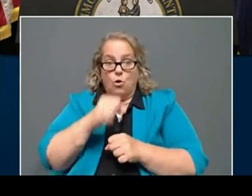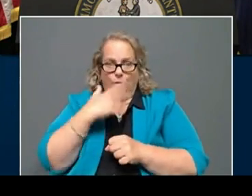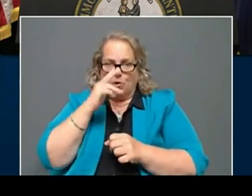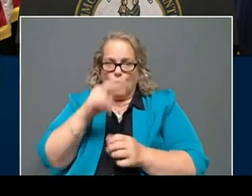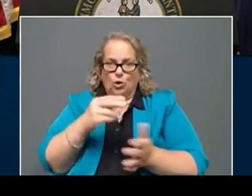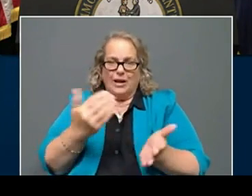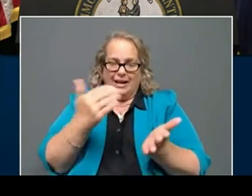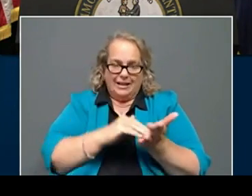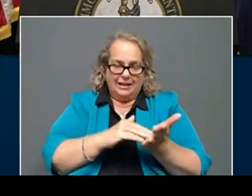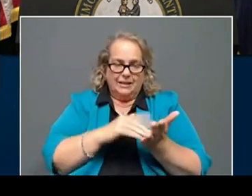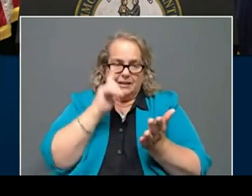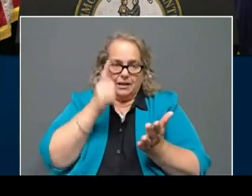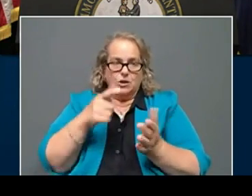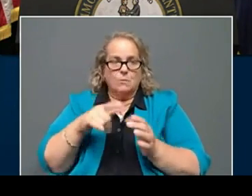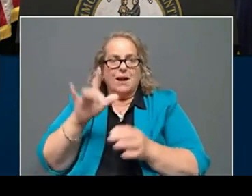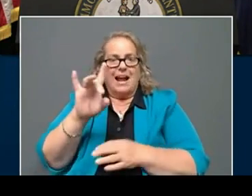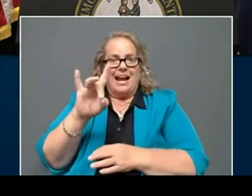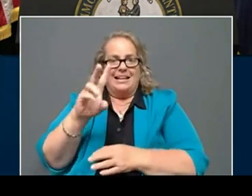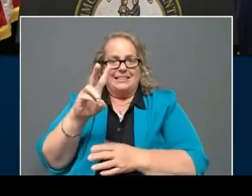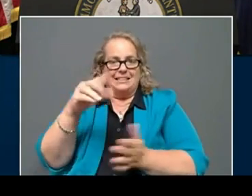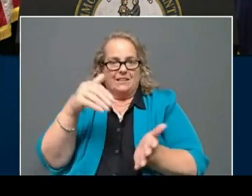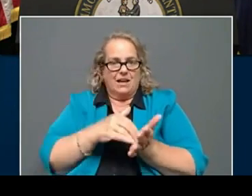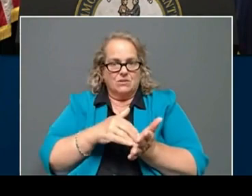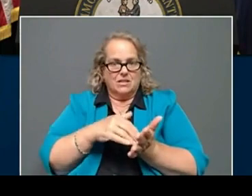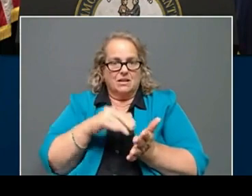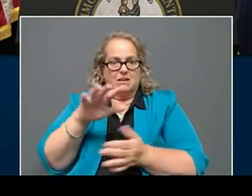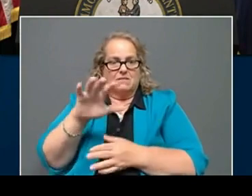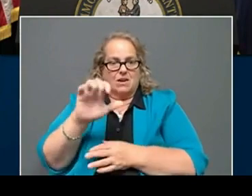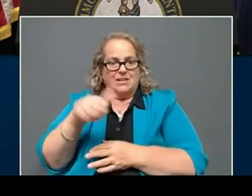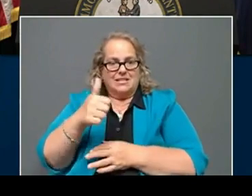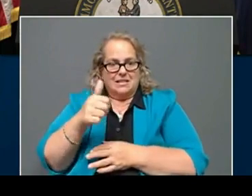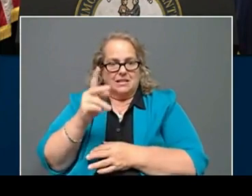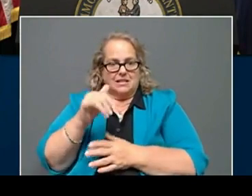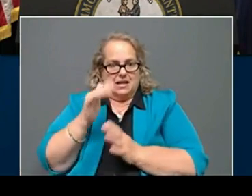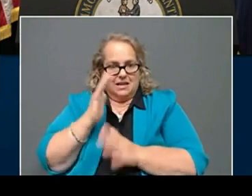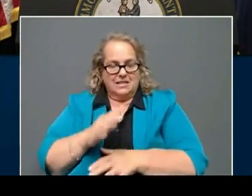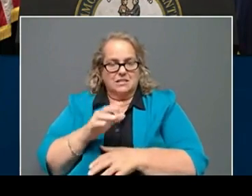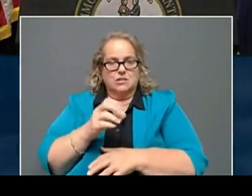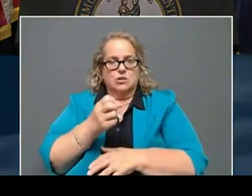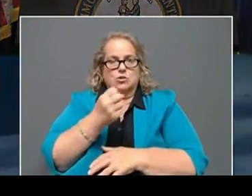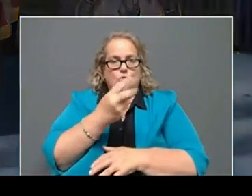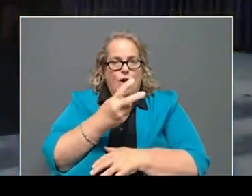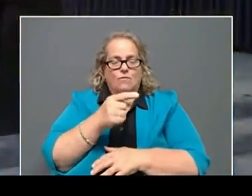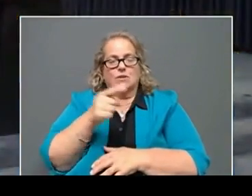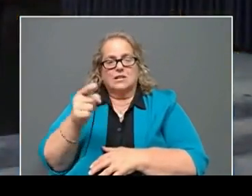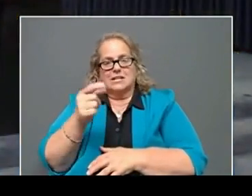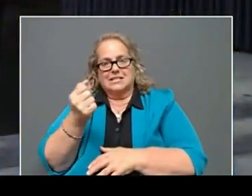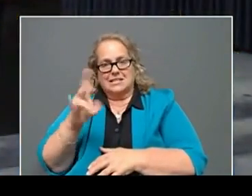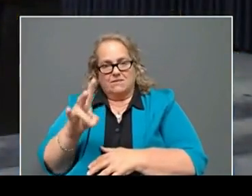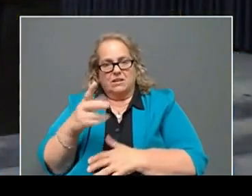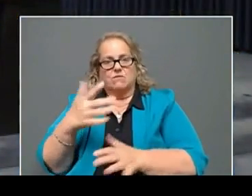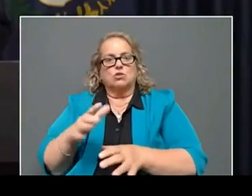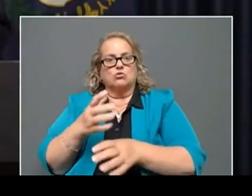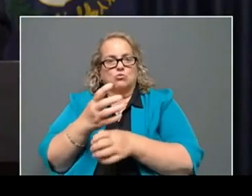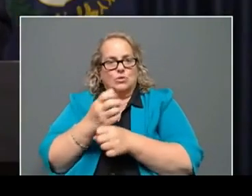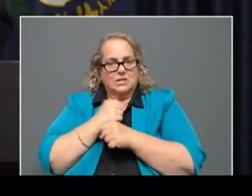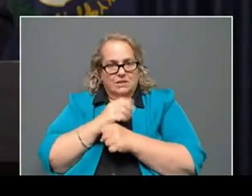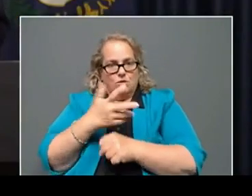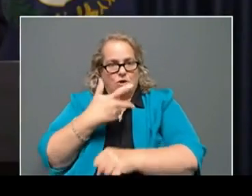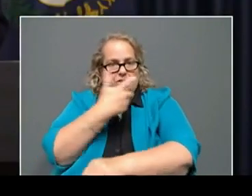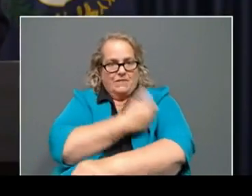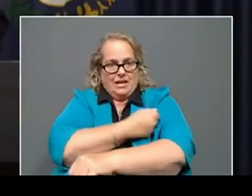86,510 Kentucky is 12 to 17 have received their vaccinations. Uh, the